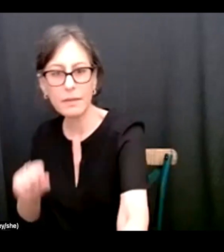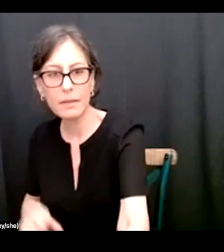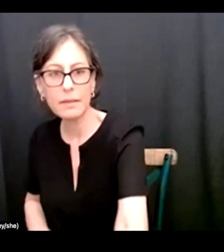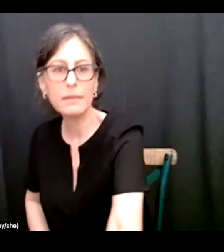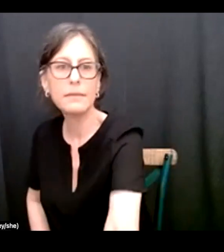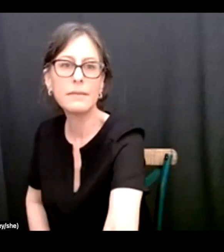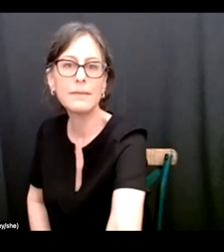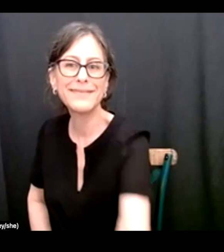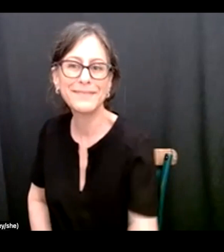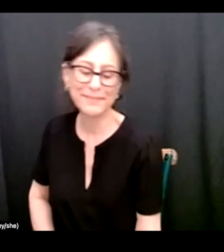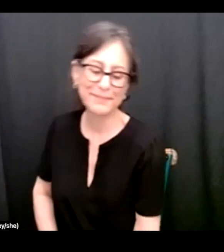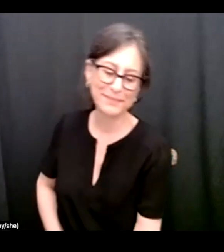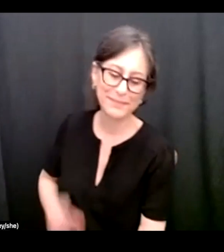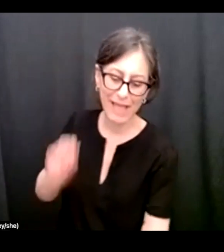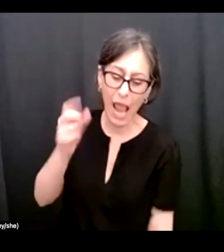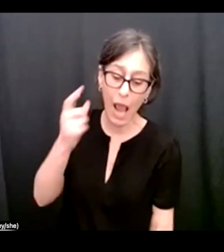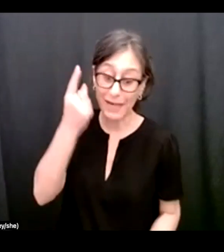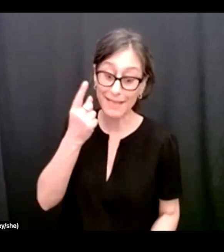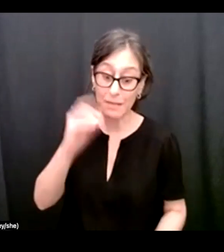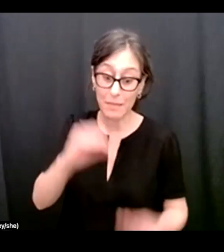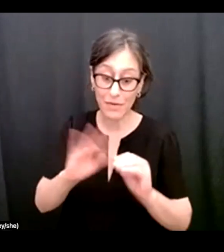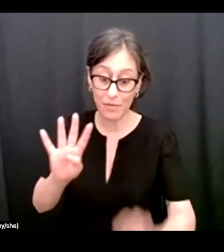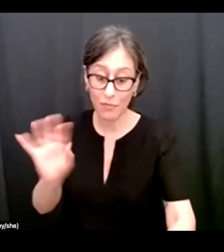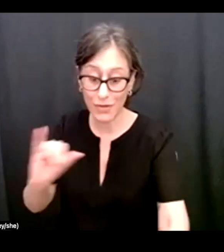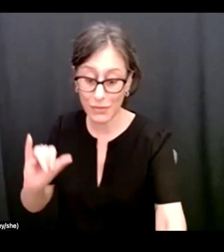and we can start thinking about number four, because that requires some thinking,